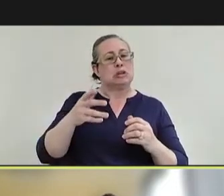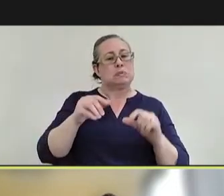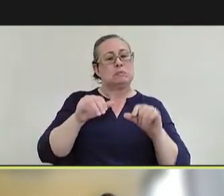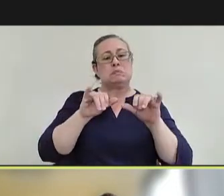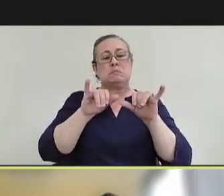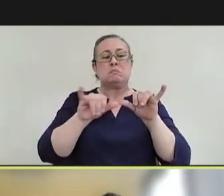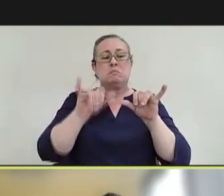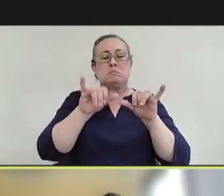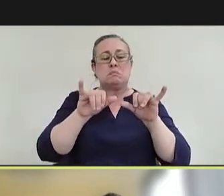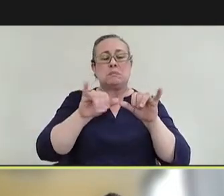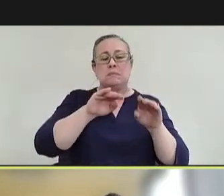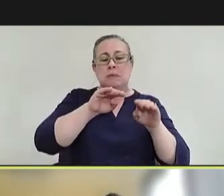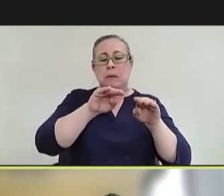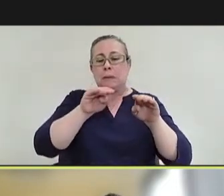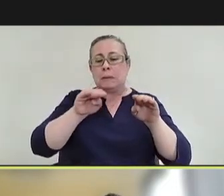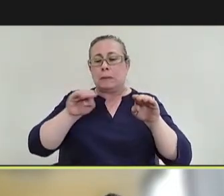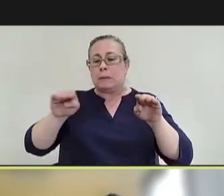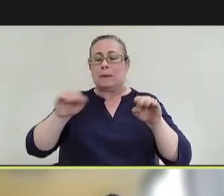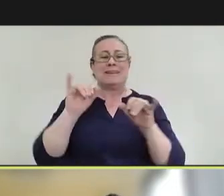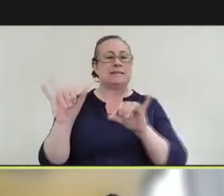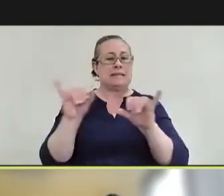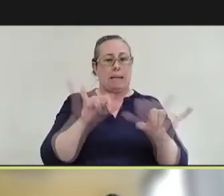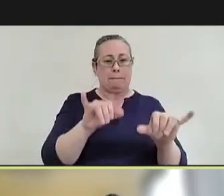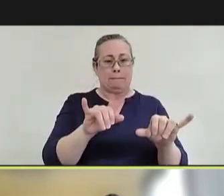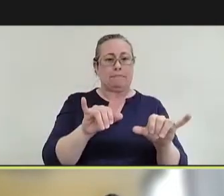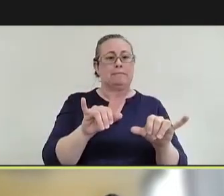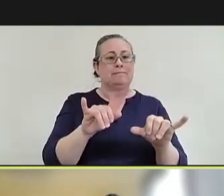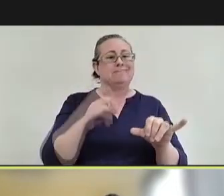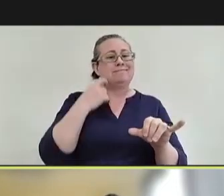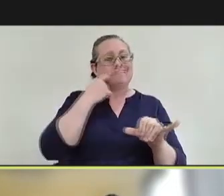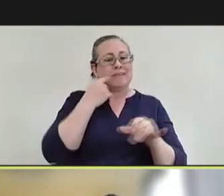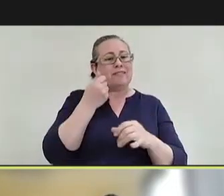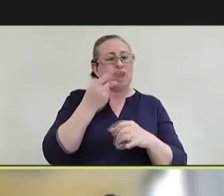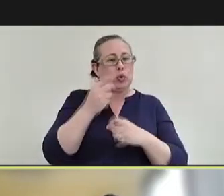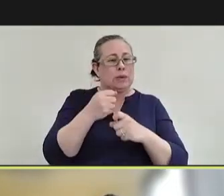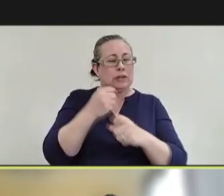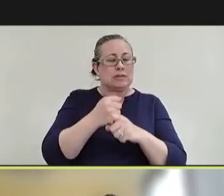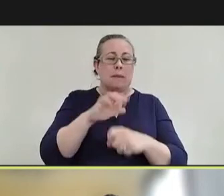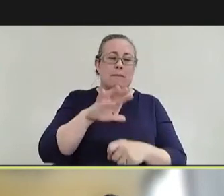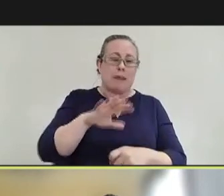spot over the last couple of years. And it's just about 50 percent, depending on how it's